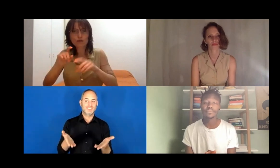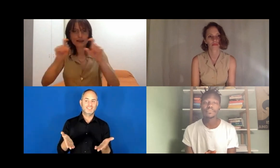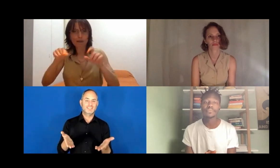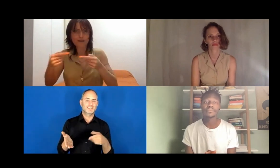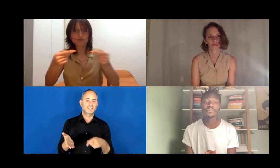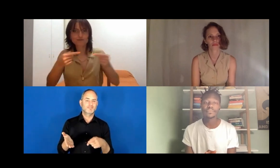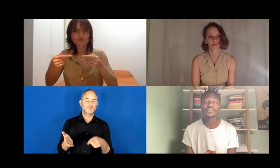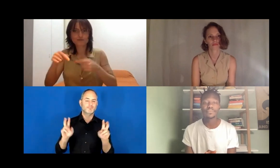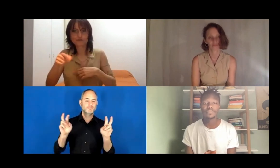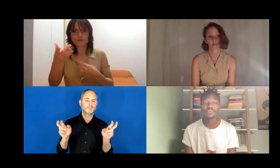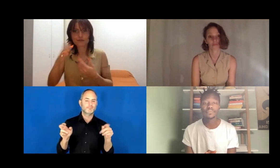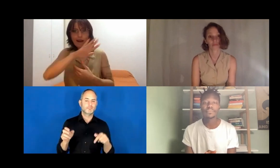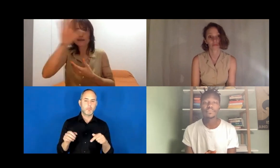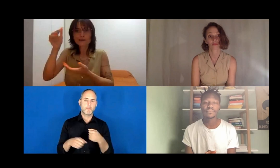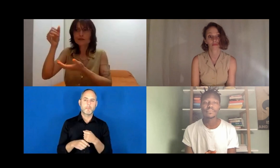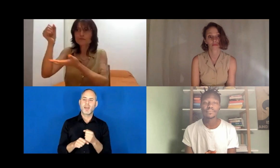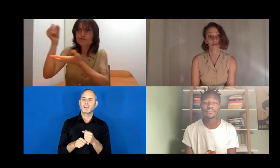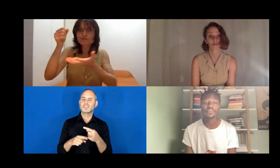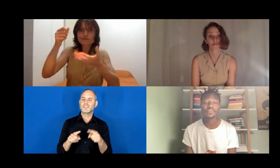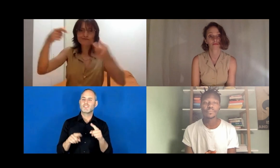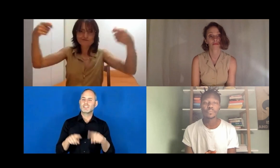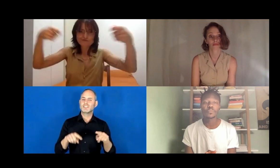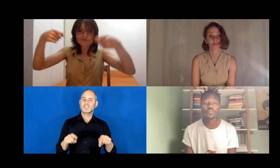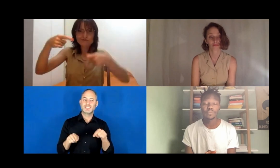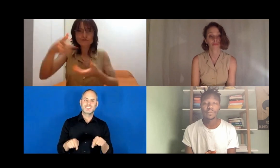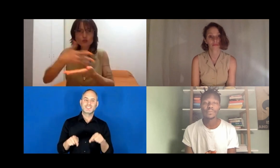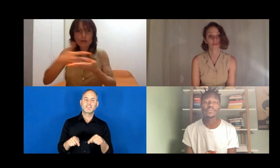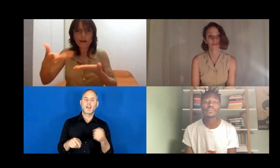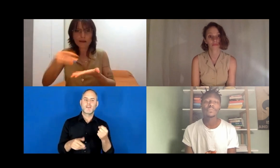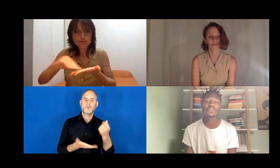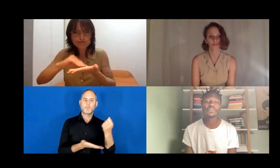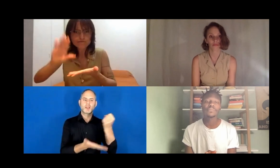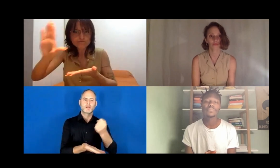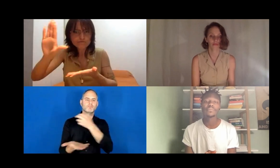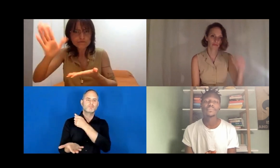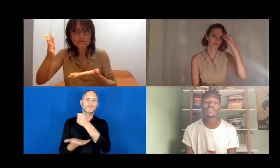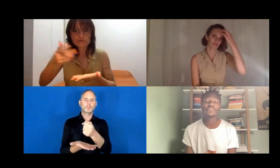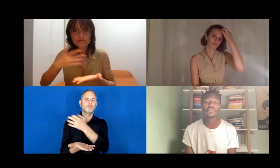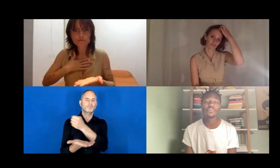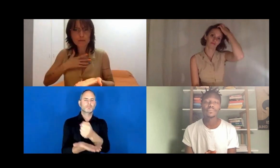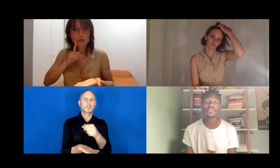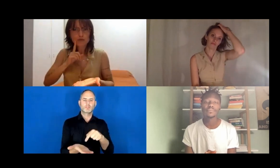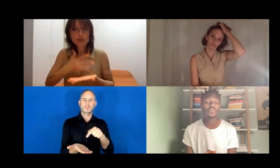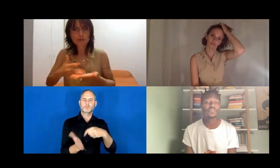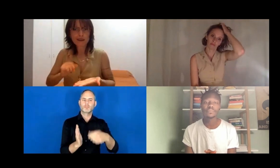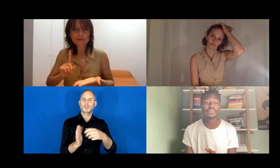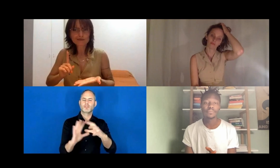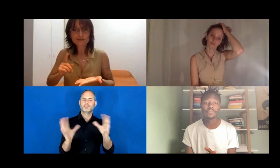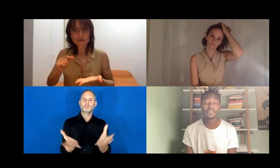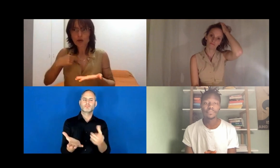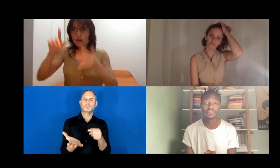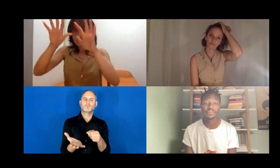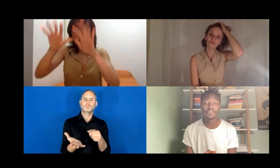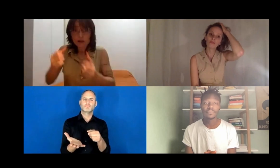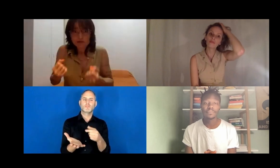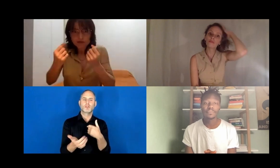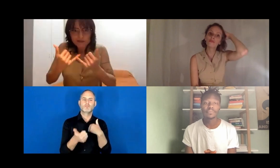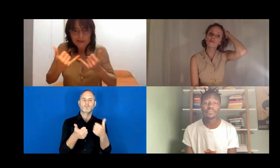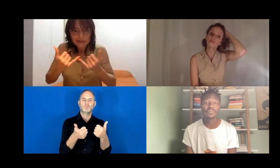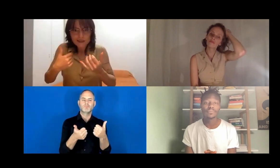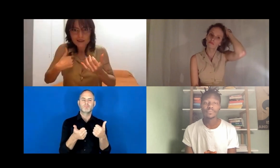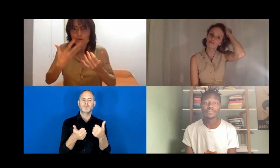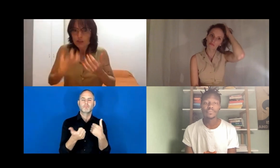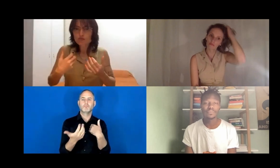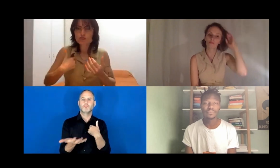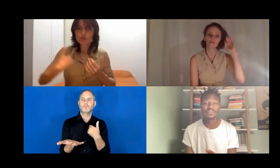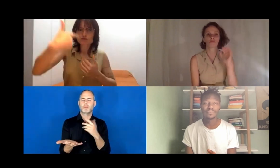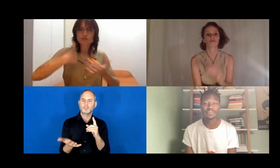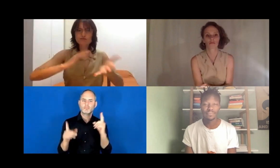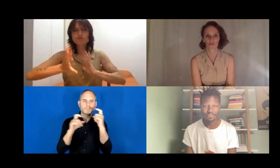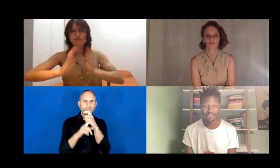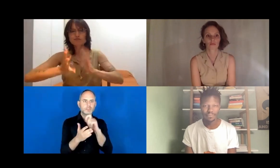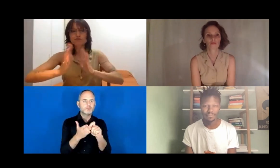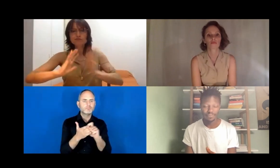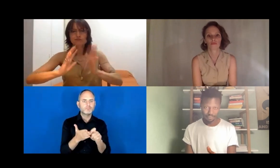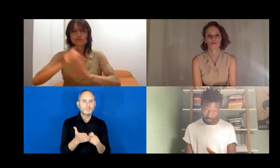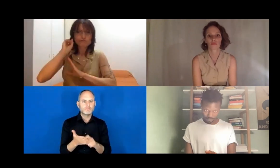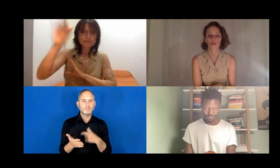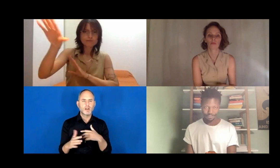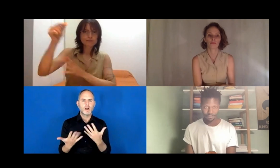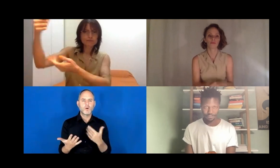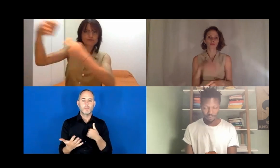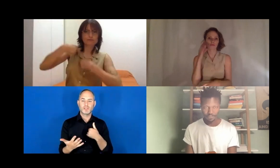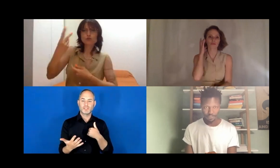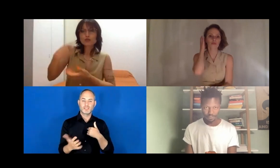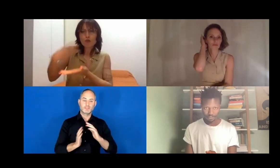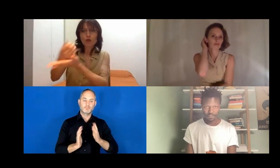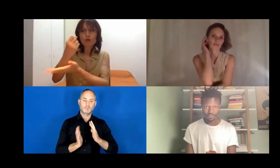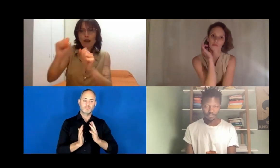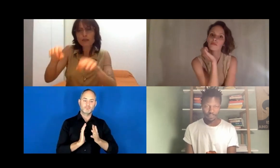Rita Mazza: Yes, we have been discussing previously that I want to be able to apply for money in my own language.